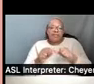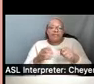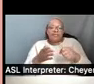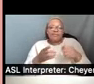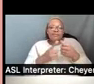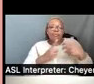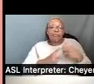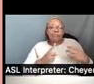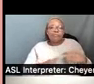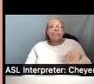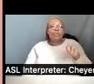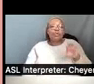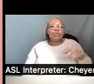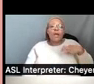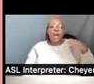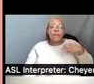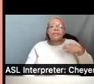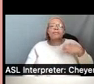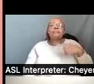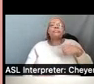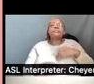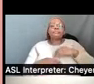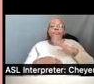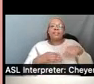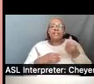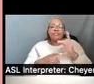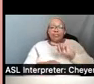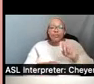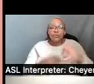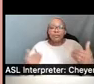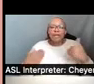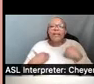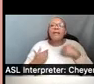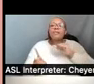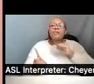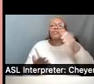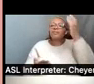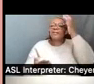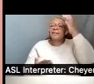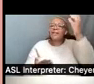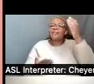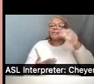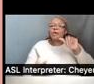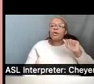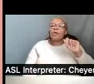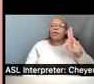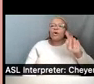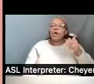These next few questions address the concept of authorship, which is the person influence,